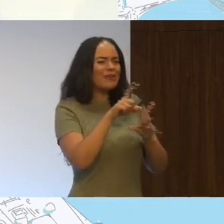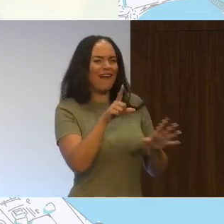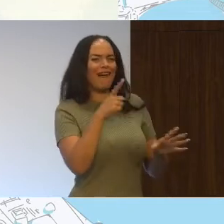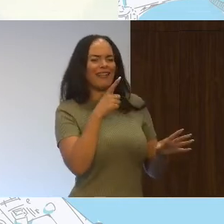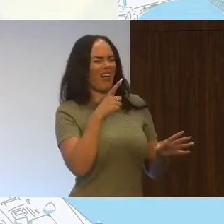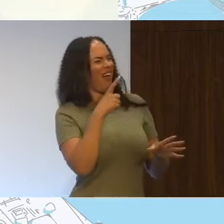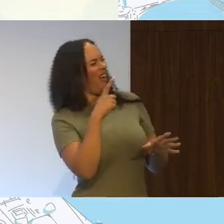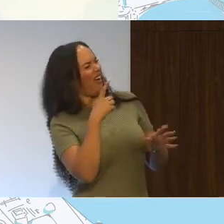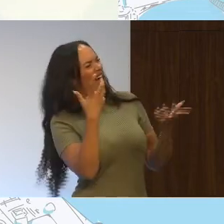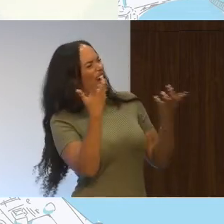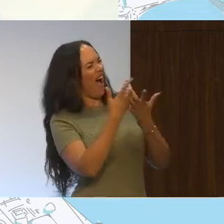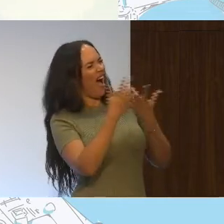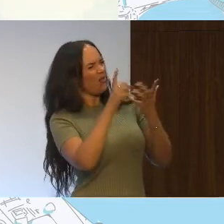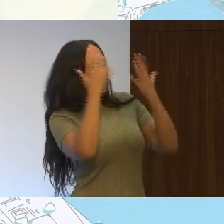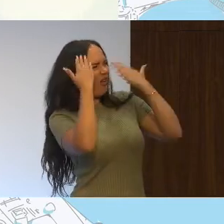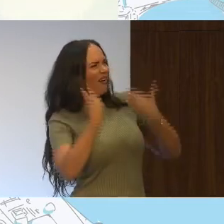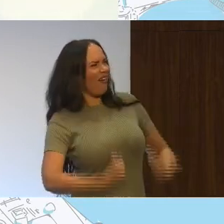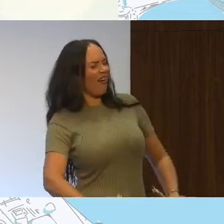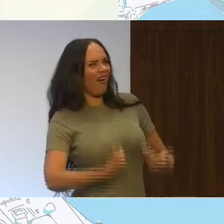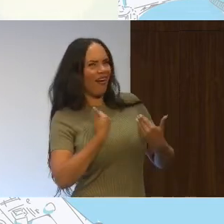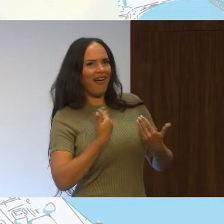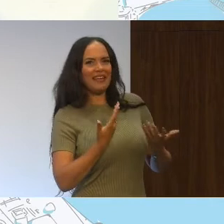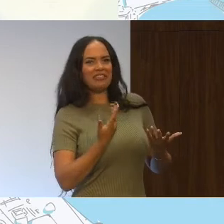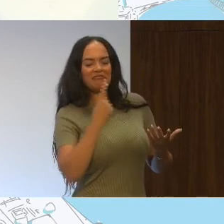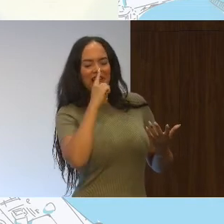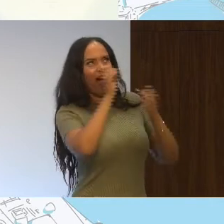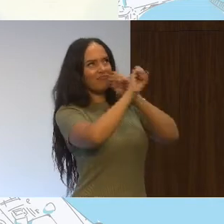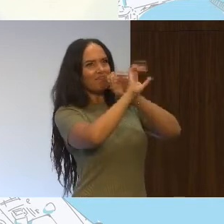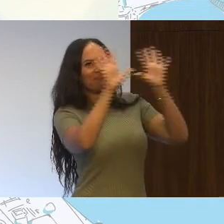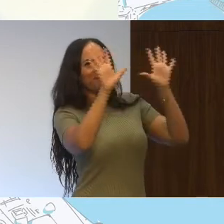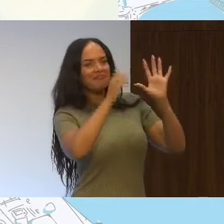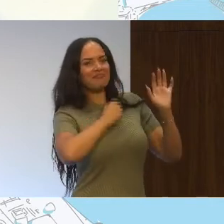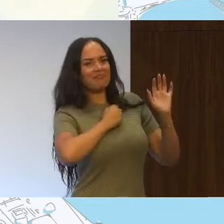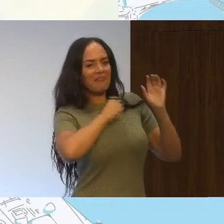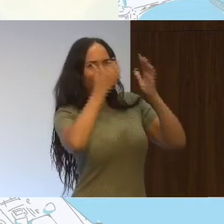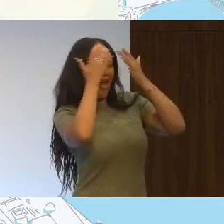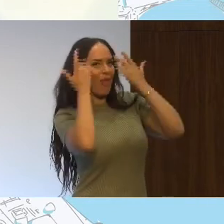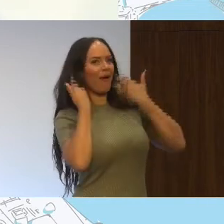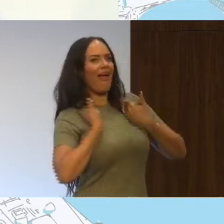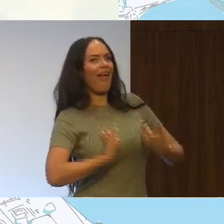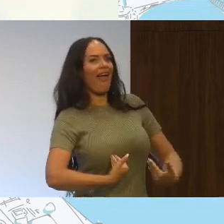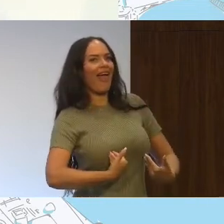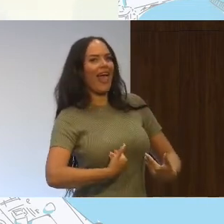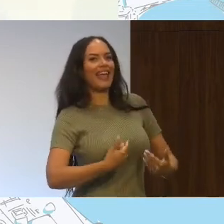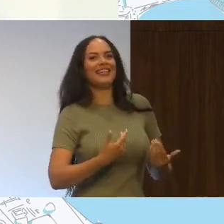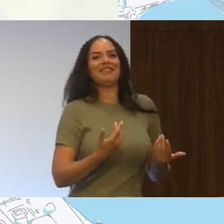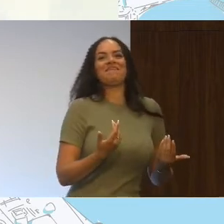She wants to get picture. He asked me, forget it, if my brother could provide some pictures when I actually had hair.